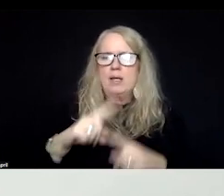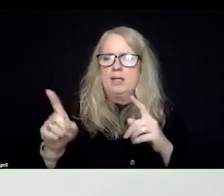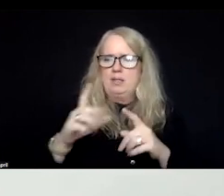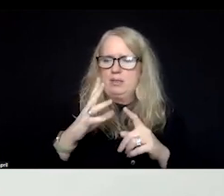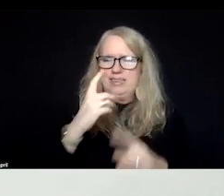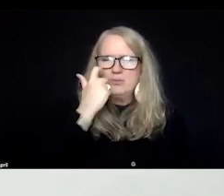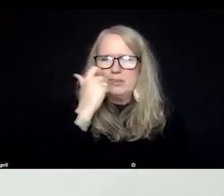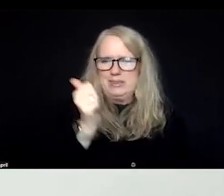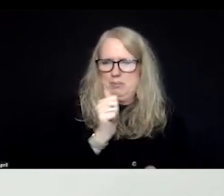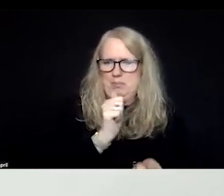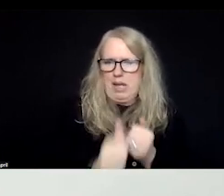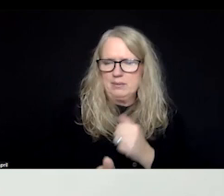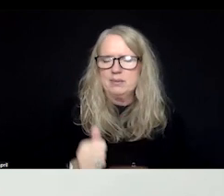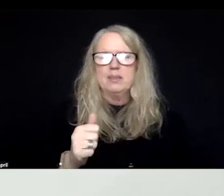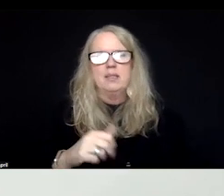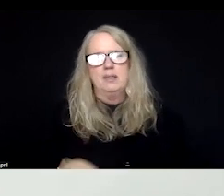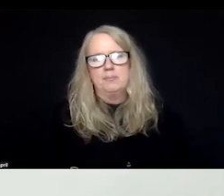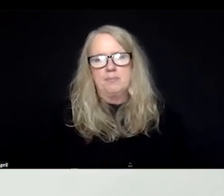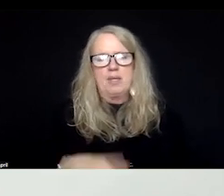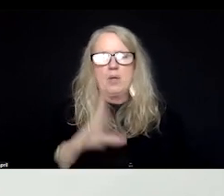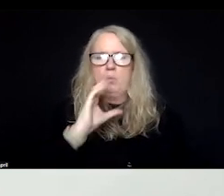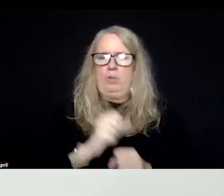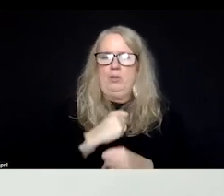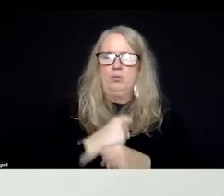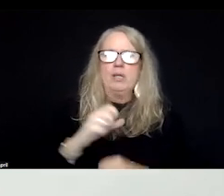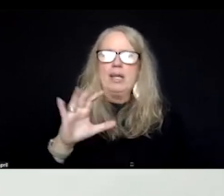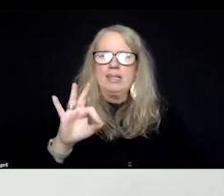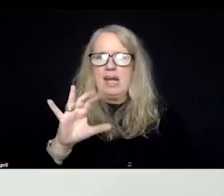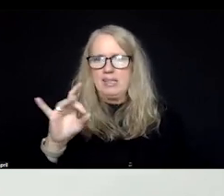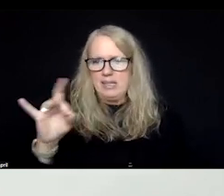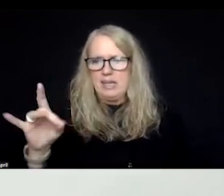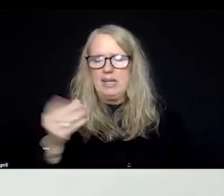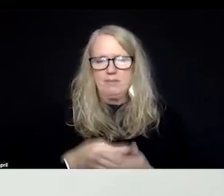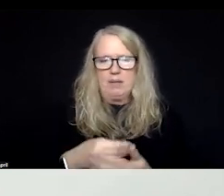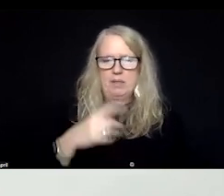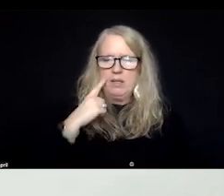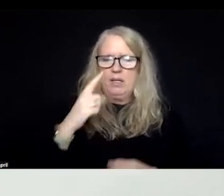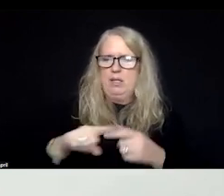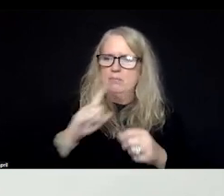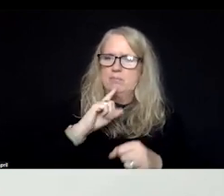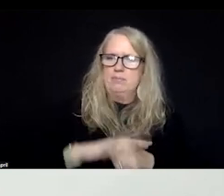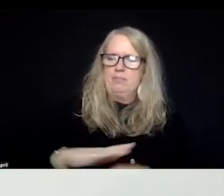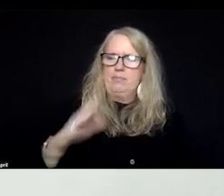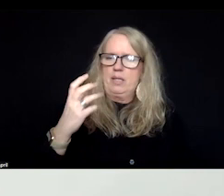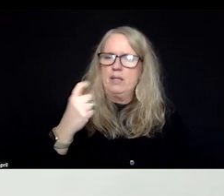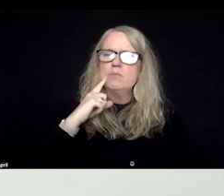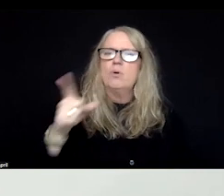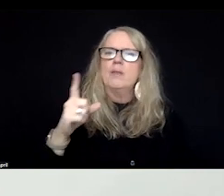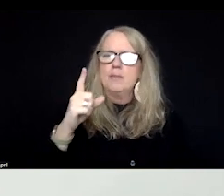PASSED. IT WOULD CREATE A 988 FUND AND DEDICATE 12 AND A HALF%